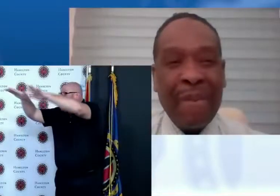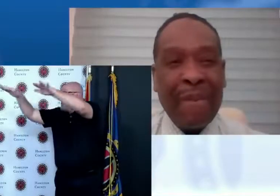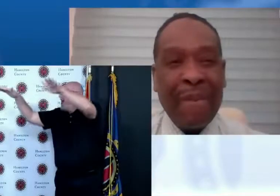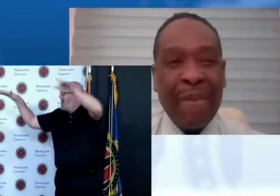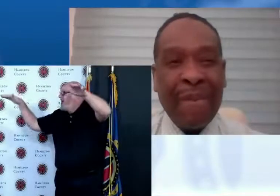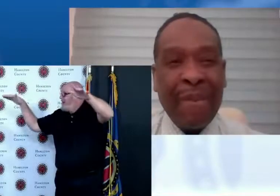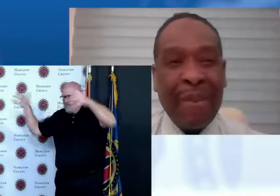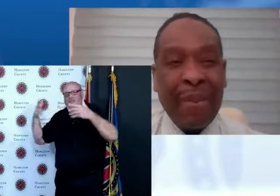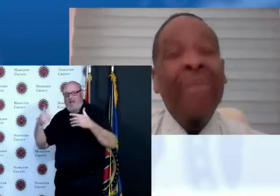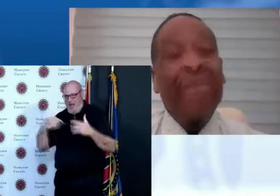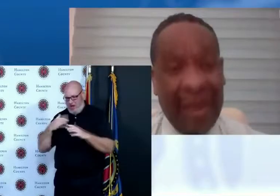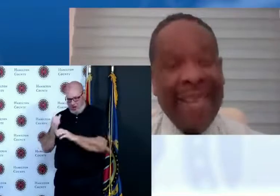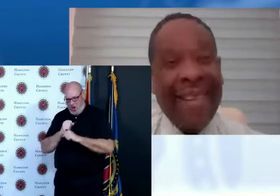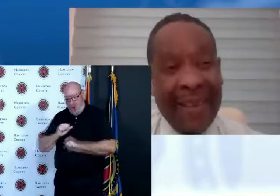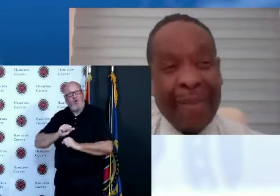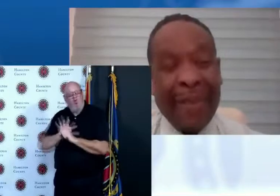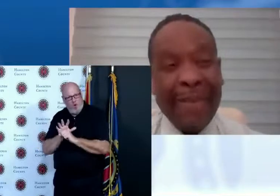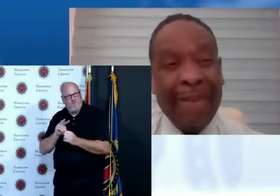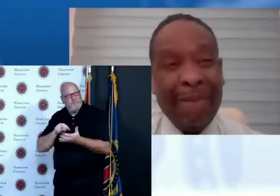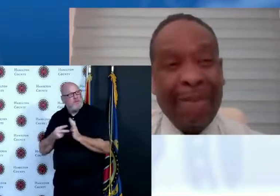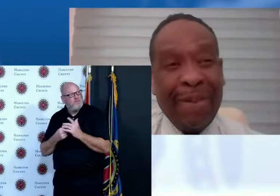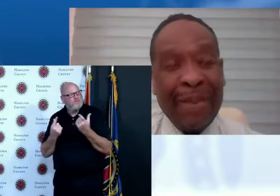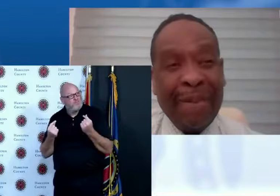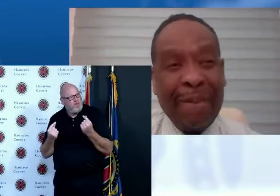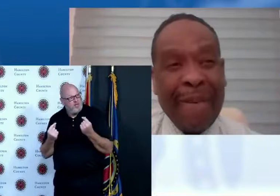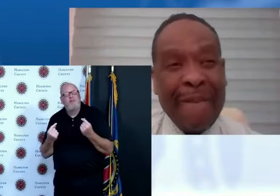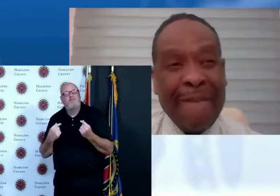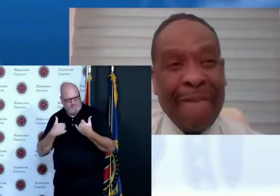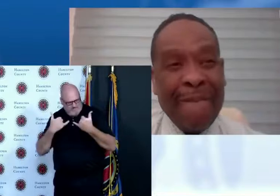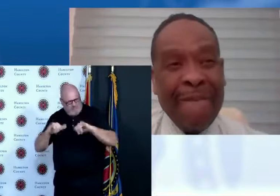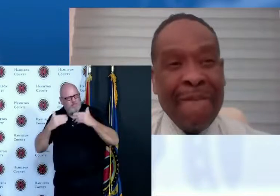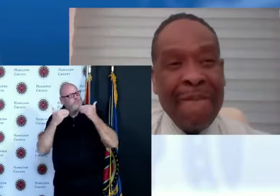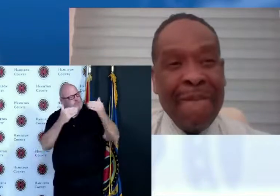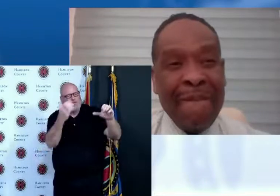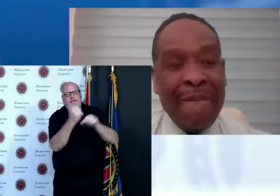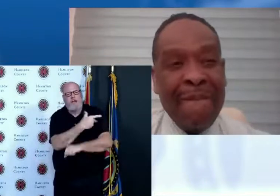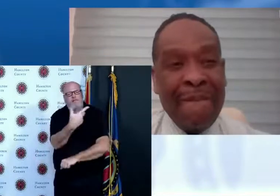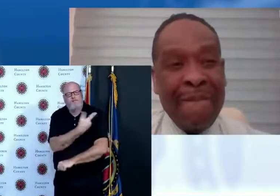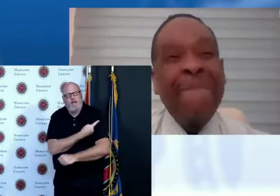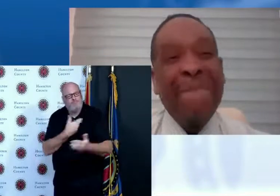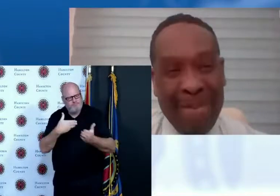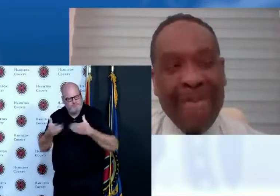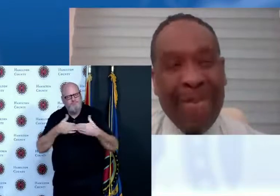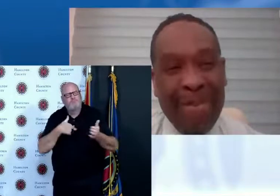so well I saw you in person yesterday and you yeah you're obviously doing much better I'm glad of it